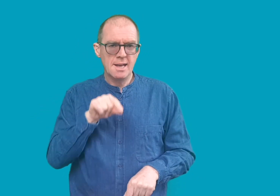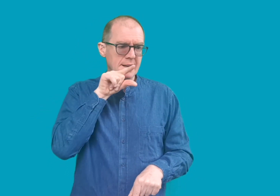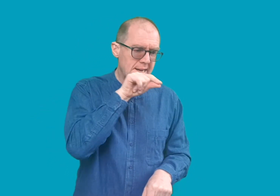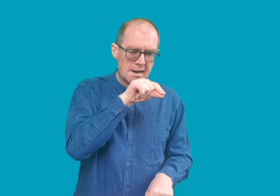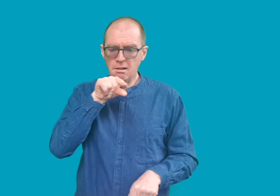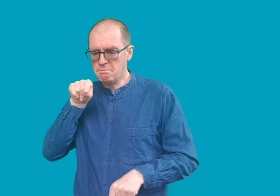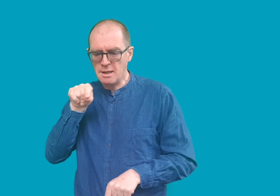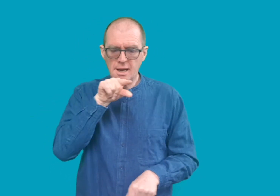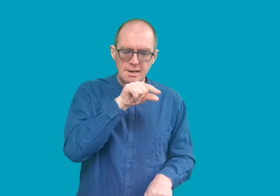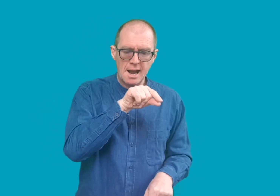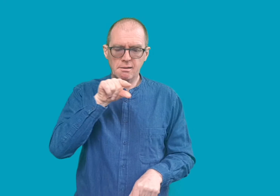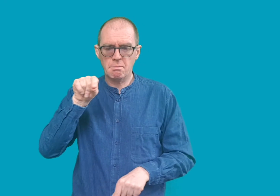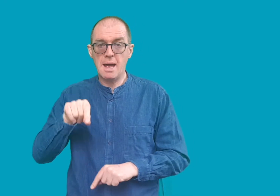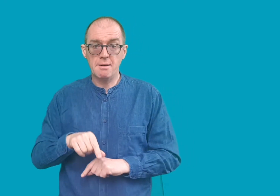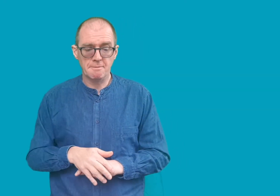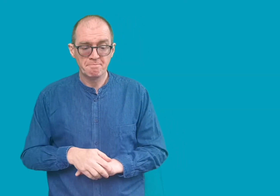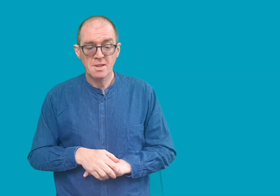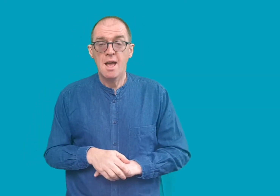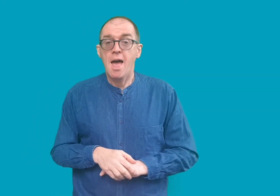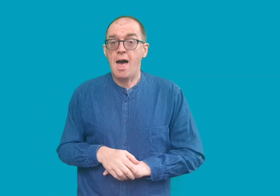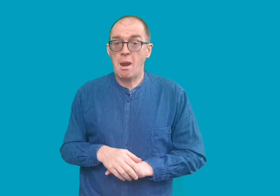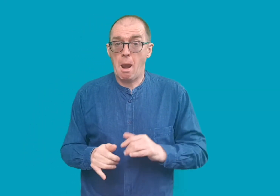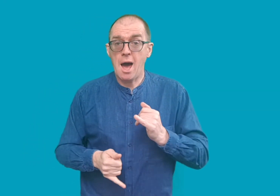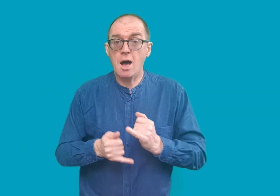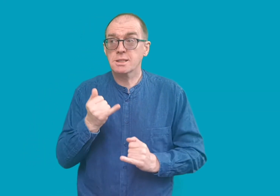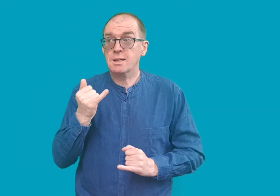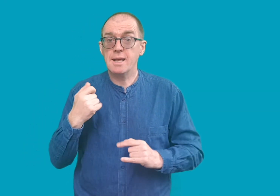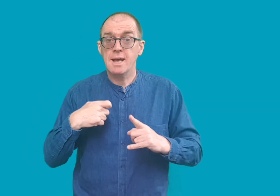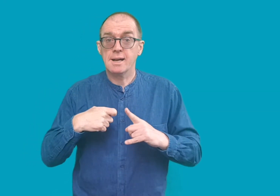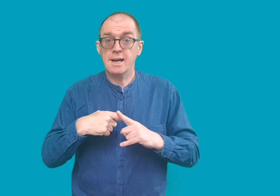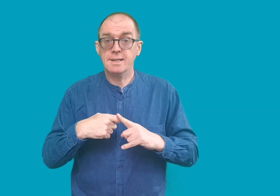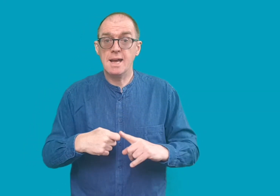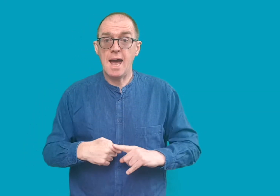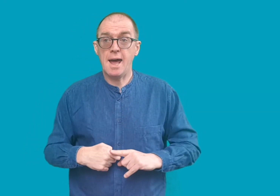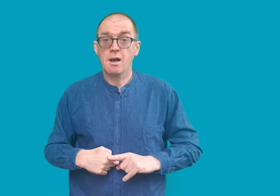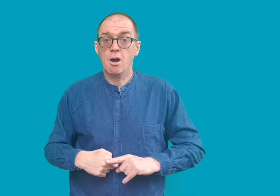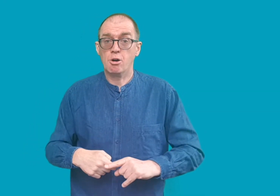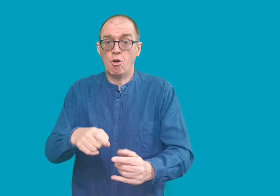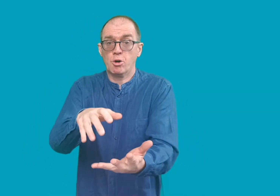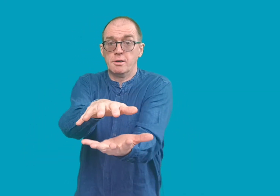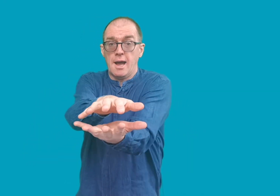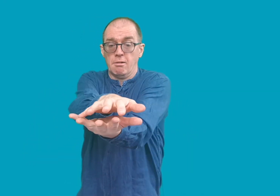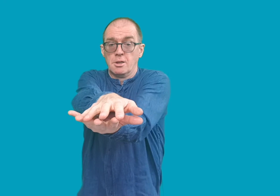It cackled but and cackled ben. And lastly, Katie had a crocodile.